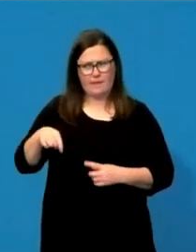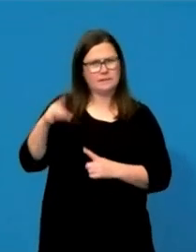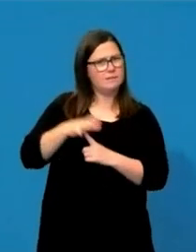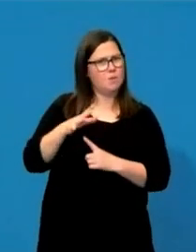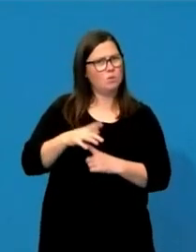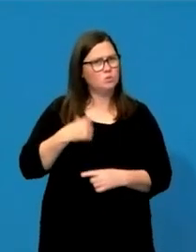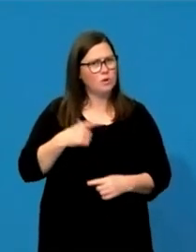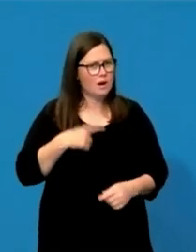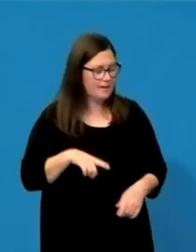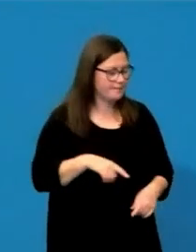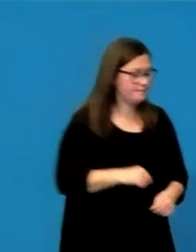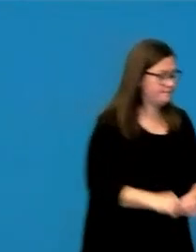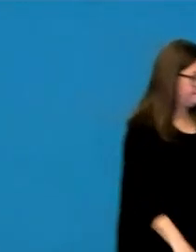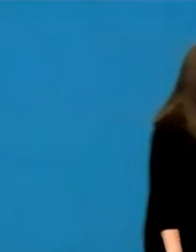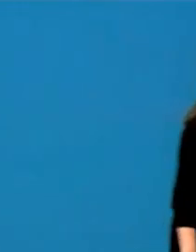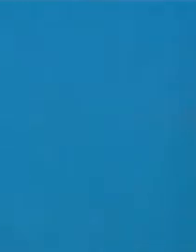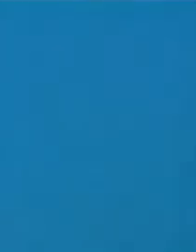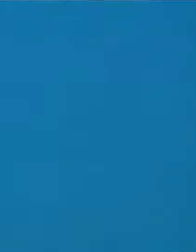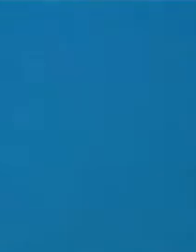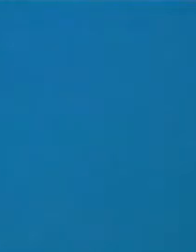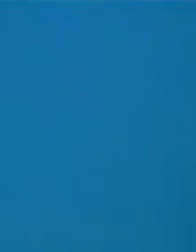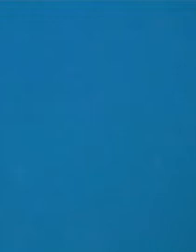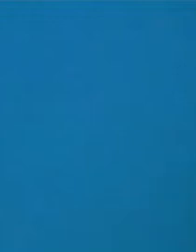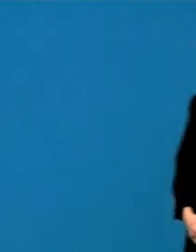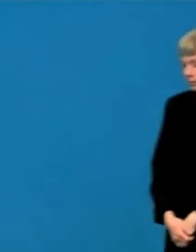It's - it's more of a connection.